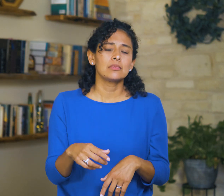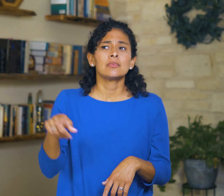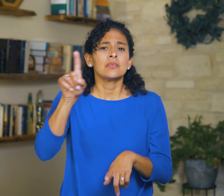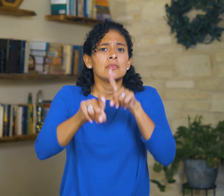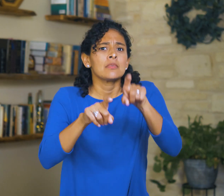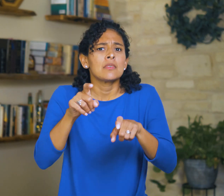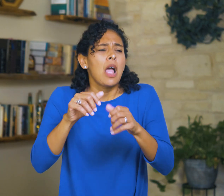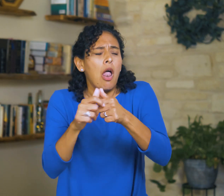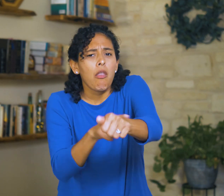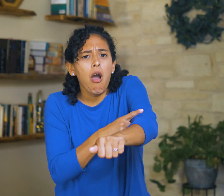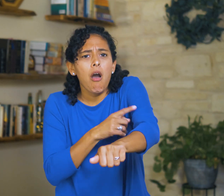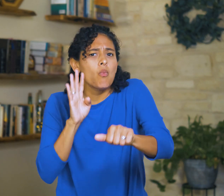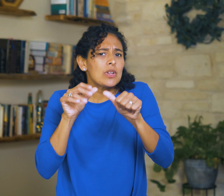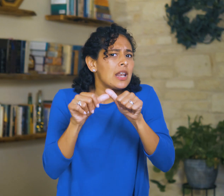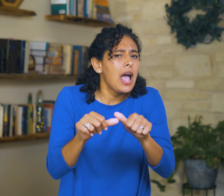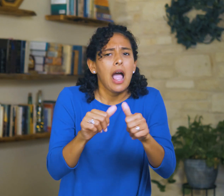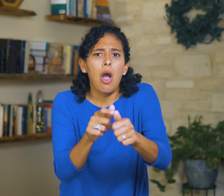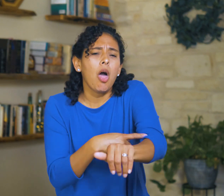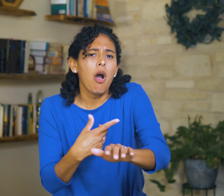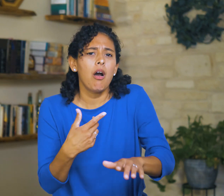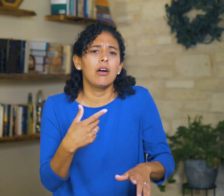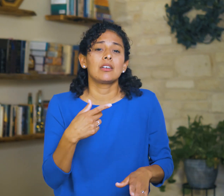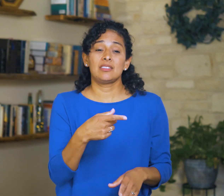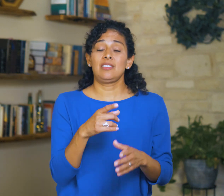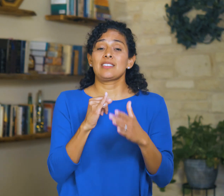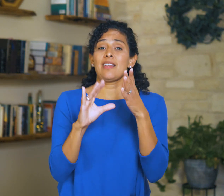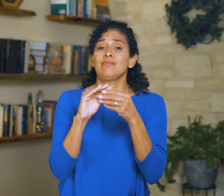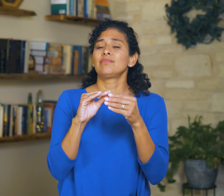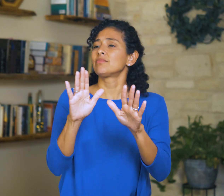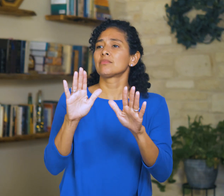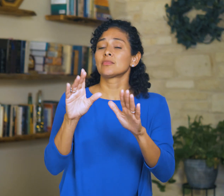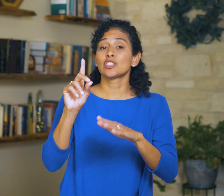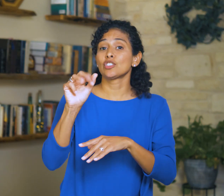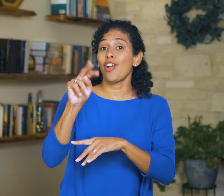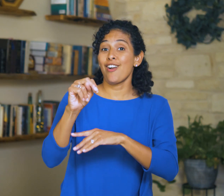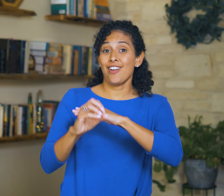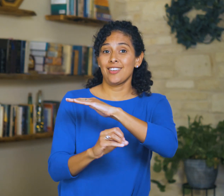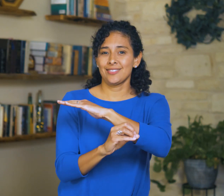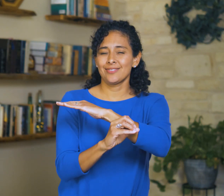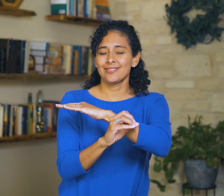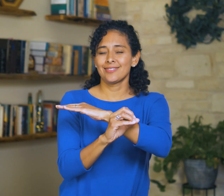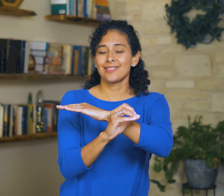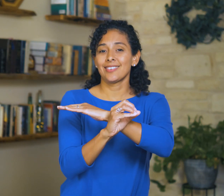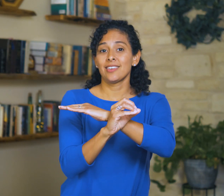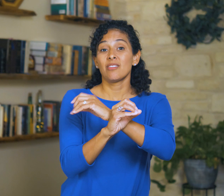They want to know how long it will last, and he says, “Dawn is breaking,